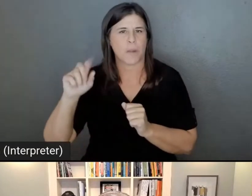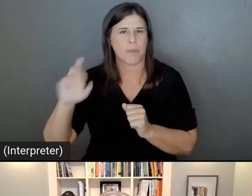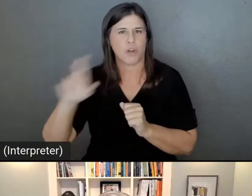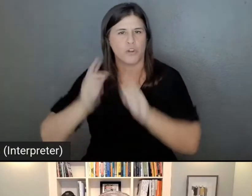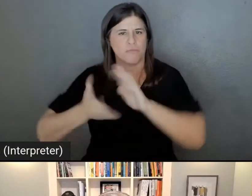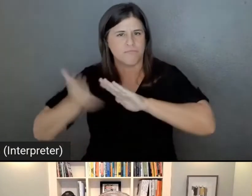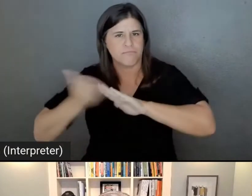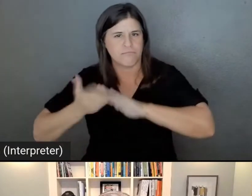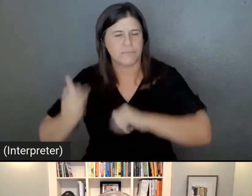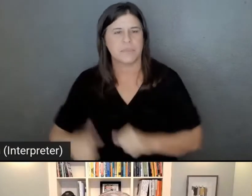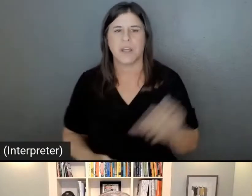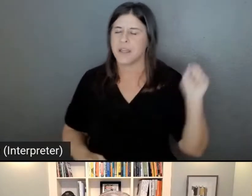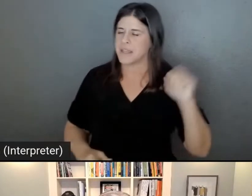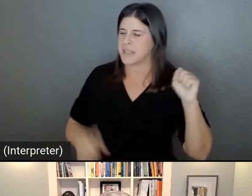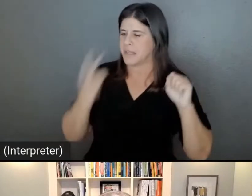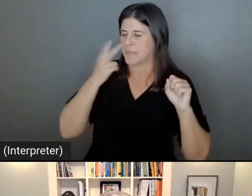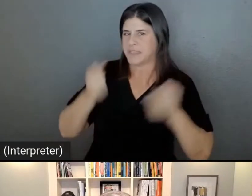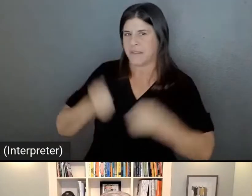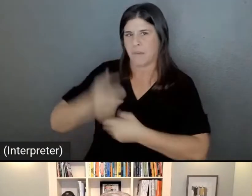Yeah. Let me see if I can get my screen shared.